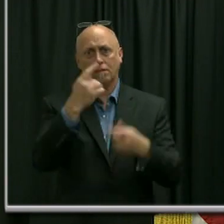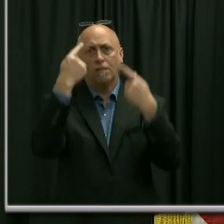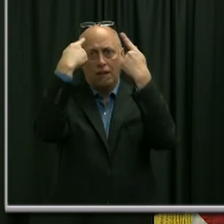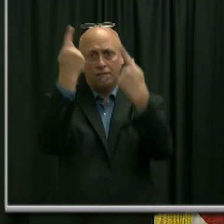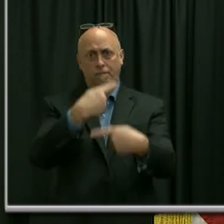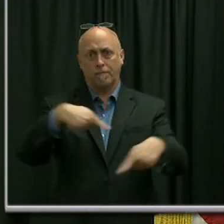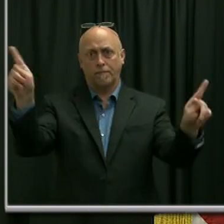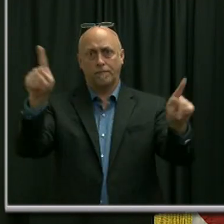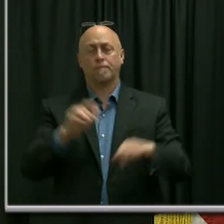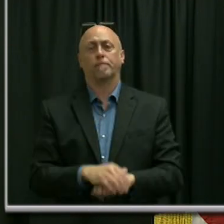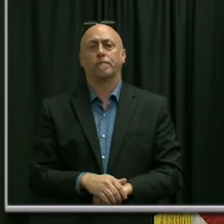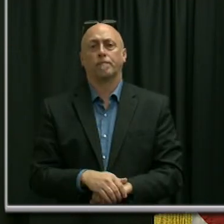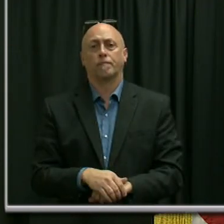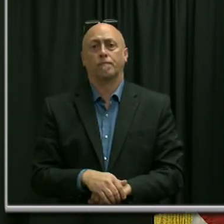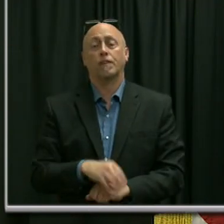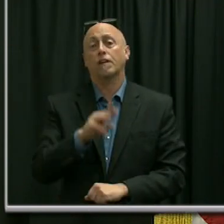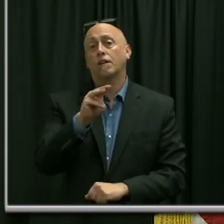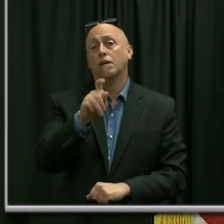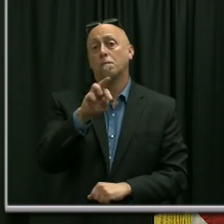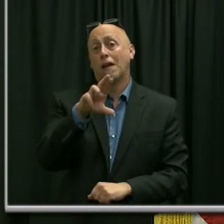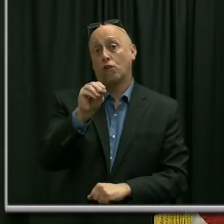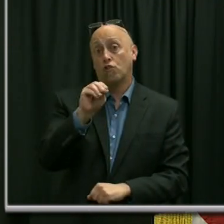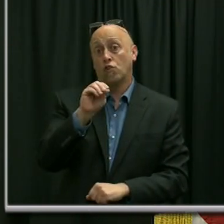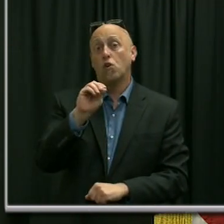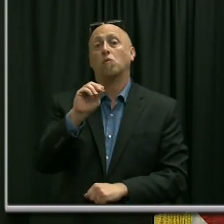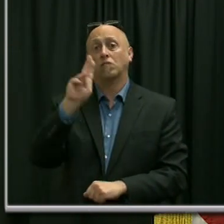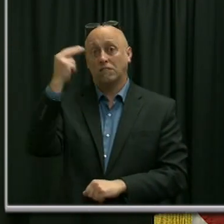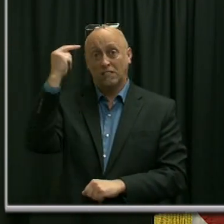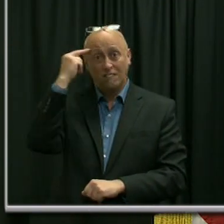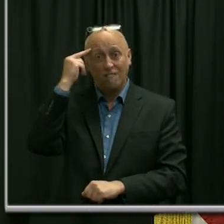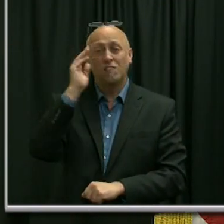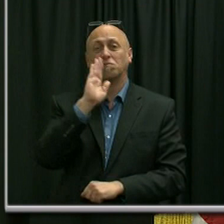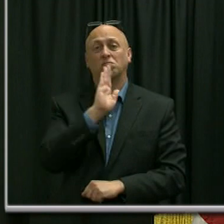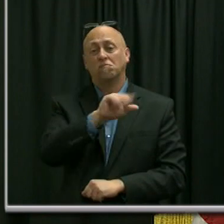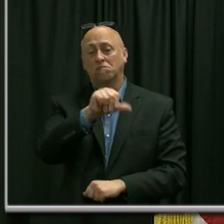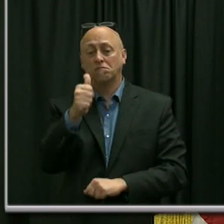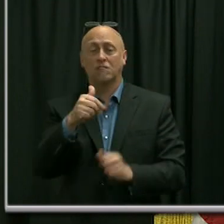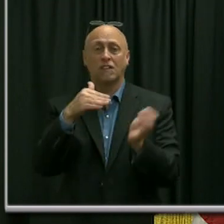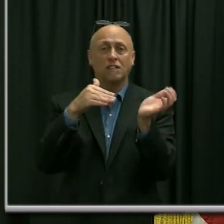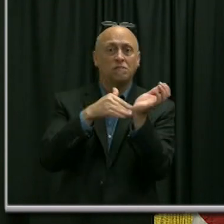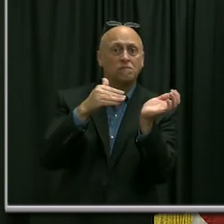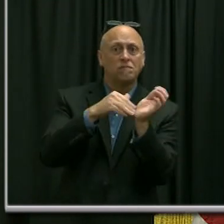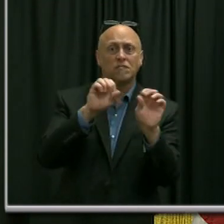AND THE PLANS HE ANNOUNCED TODAY. I CAN ALSO SAY THAT THE LEADERSHIP OF METROPOLITAN